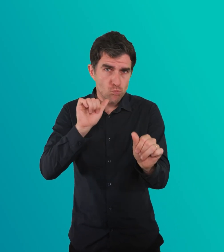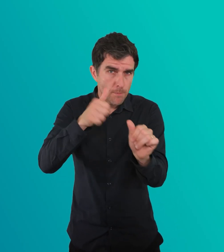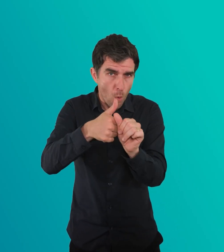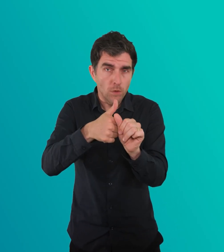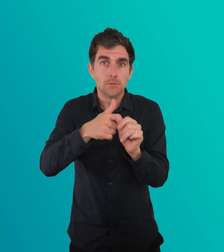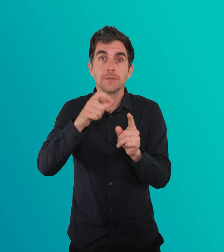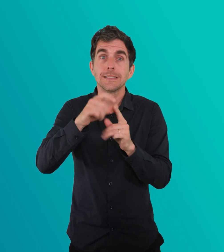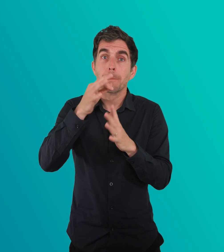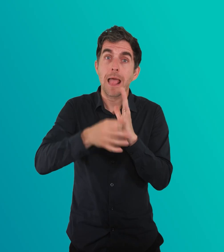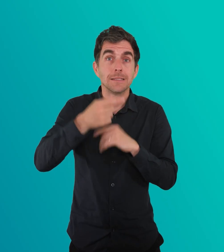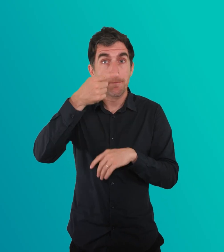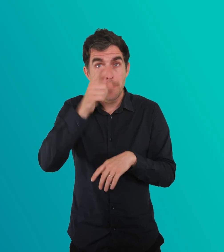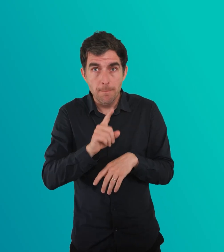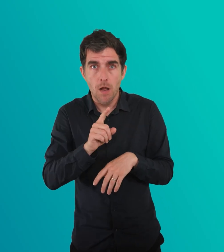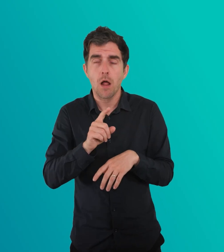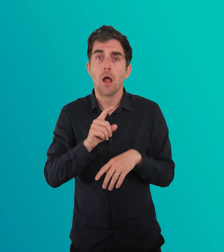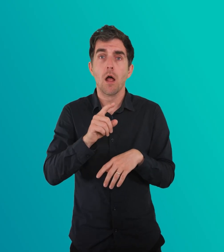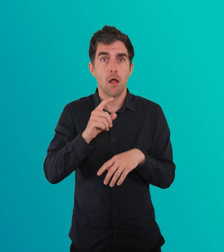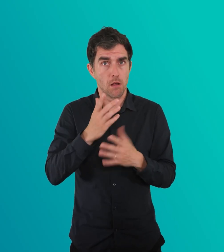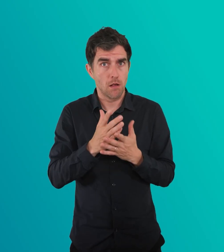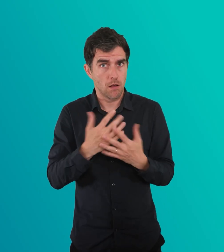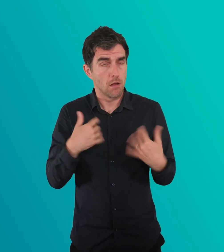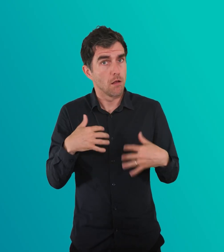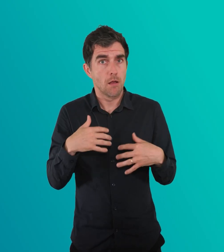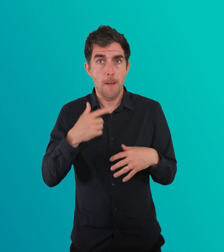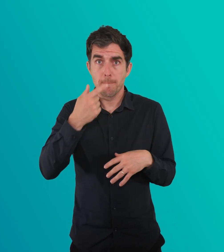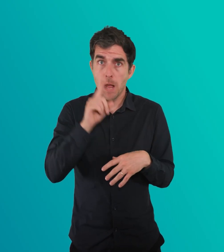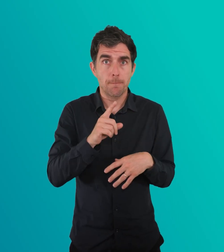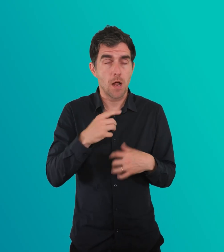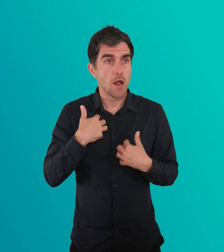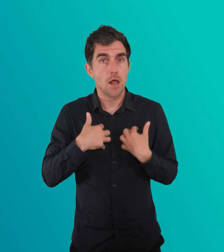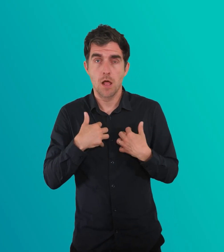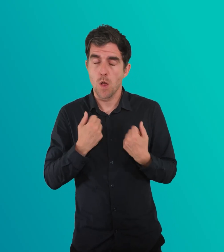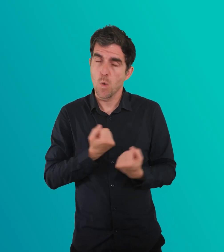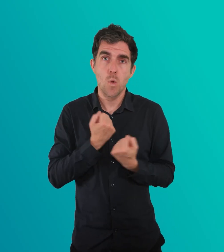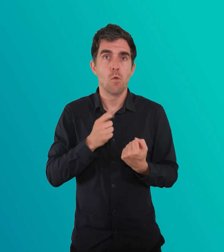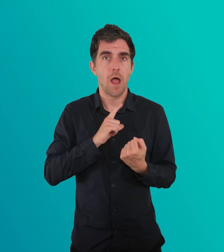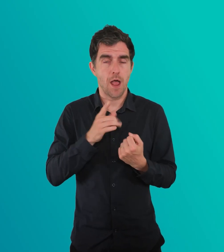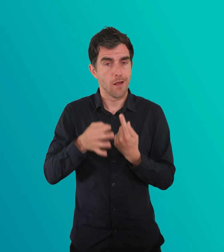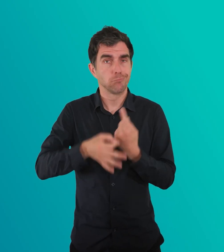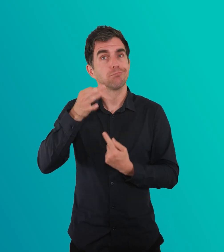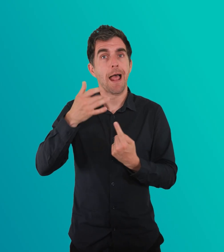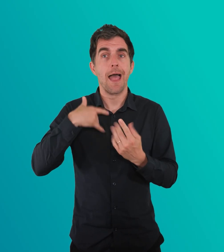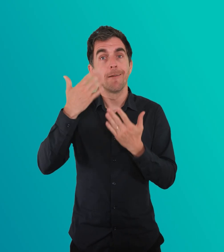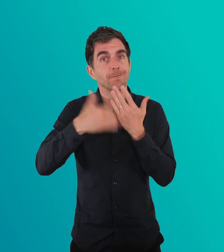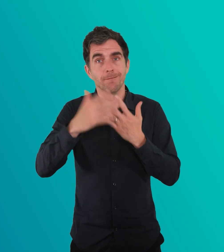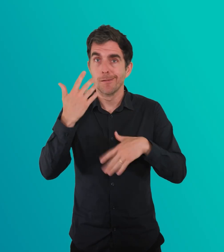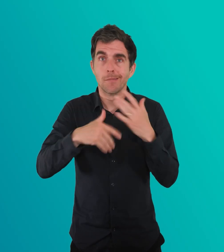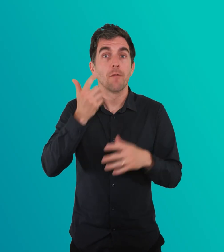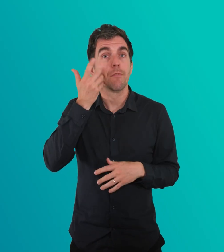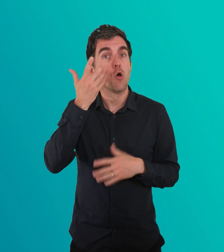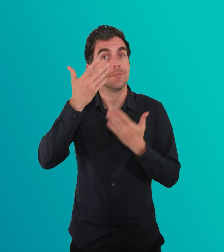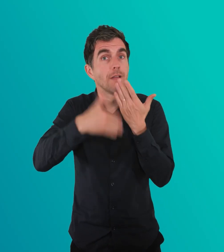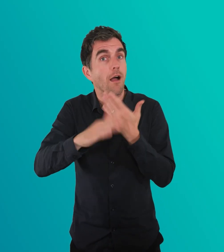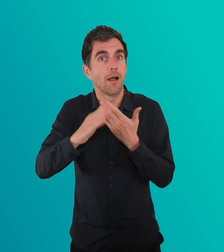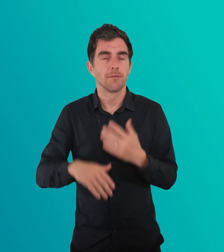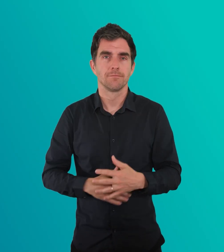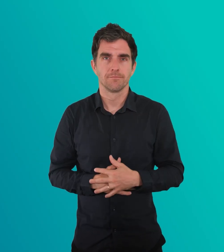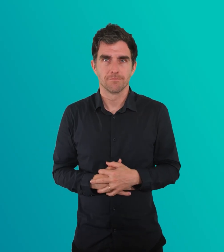in supporting disabled people, and the strength of people’s interest in improving it for the future.